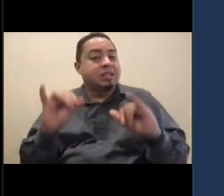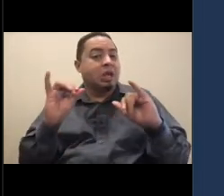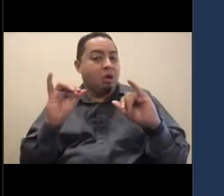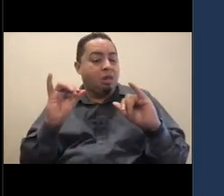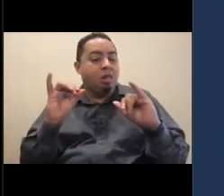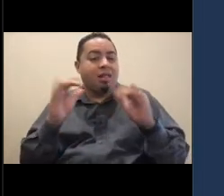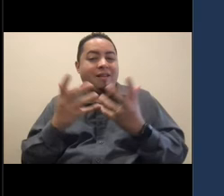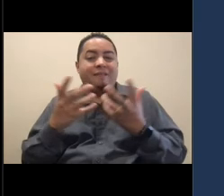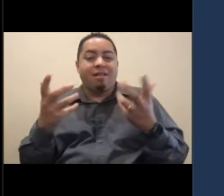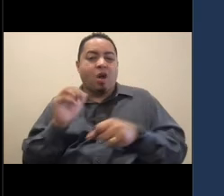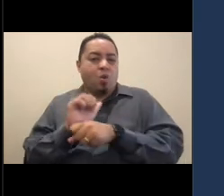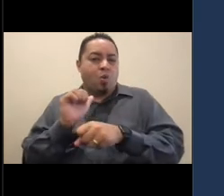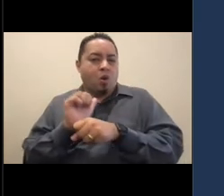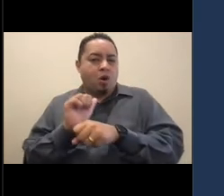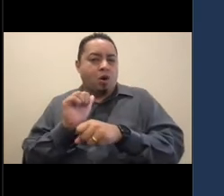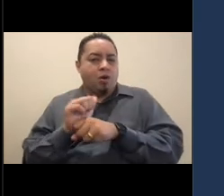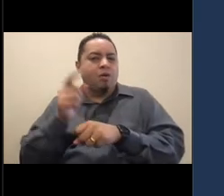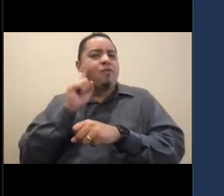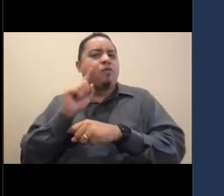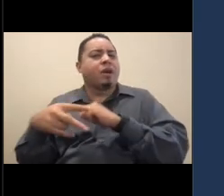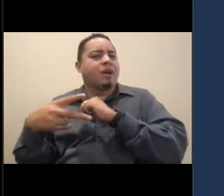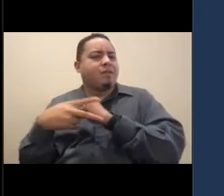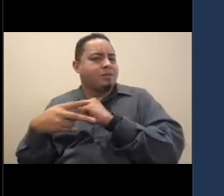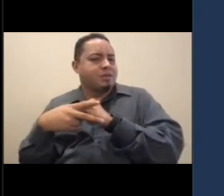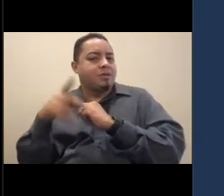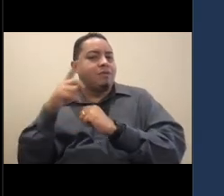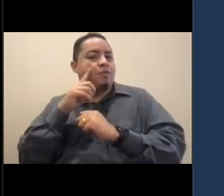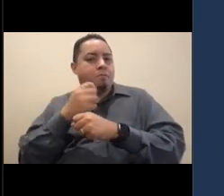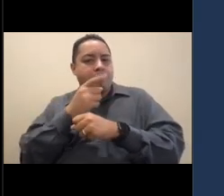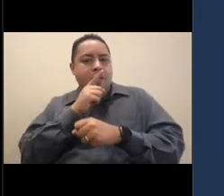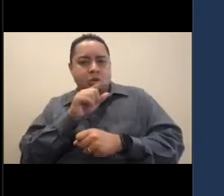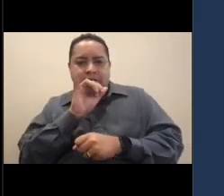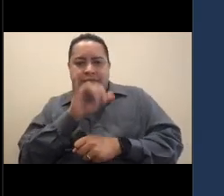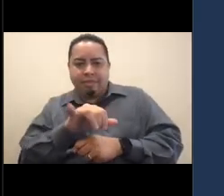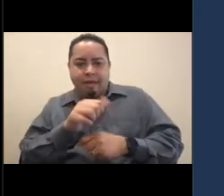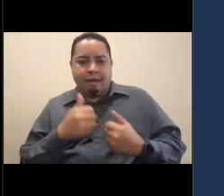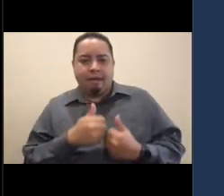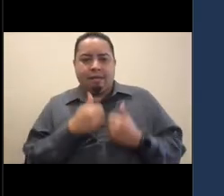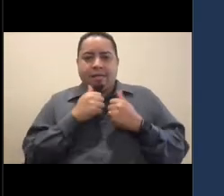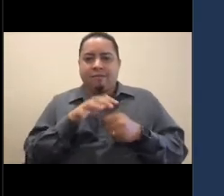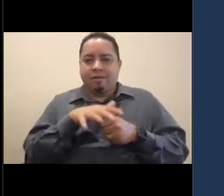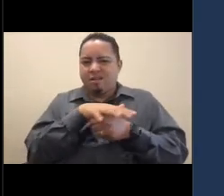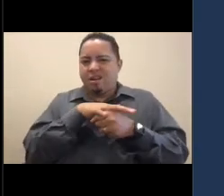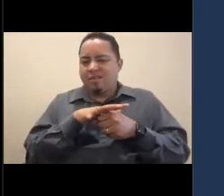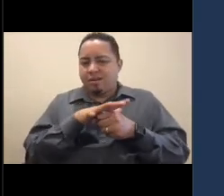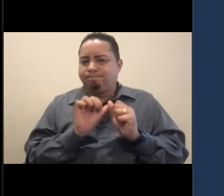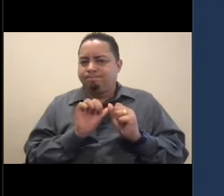to make sure that the habitat is kept intact and that these fish are still able to live